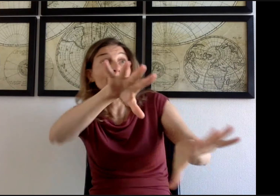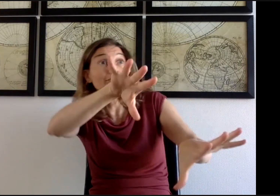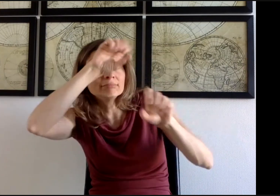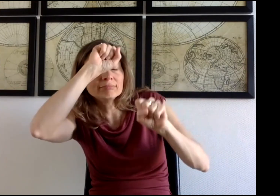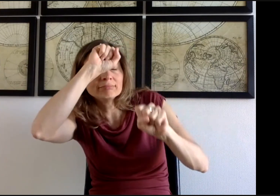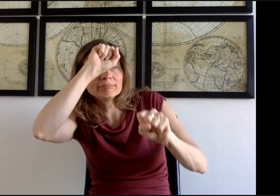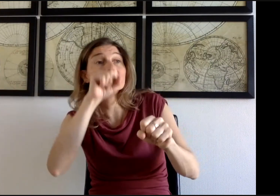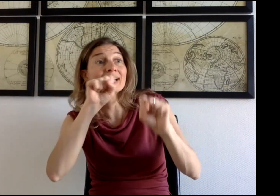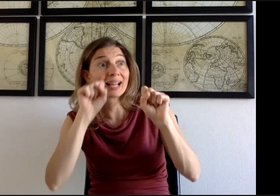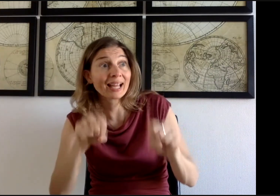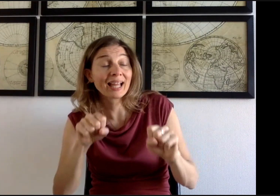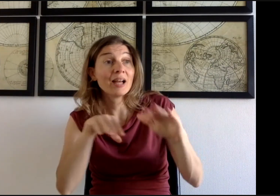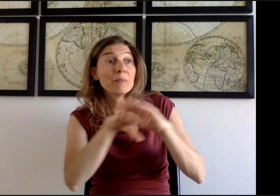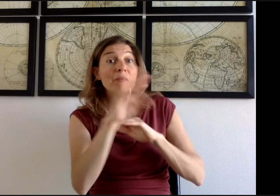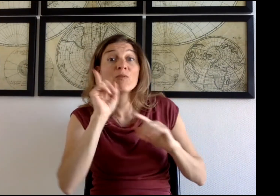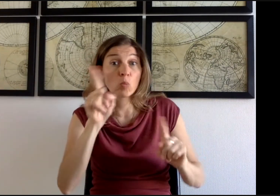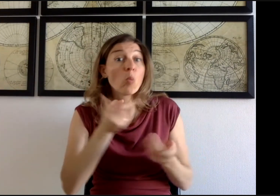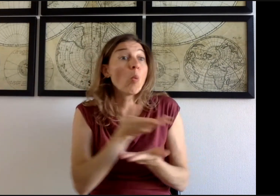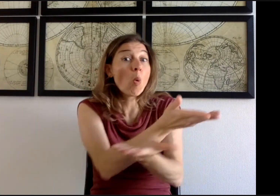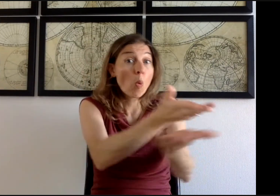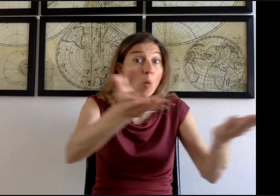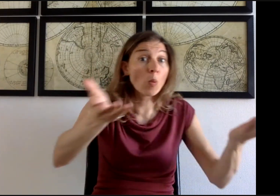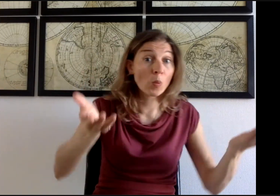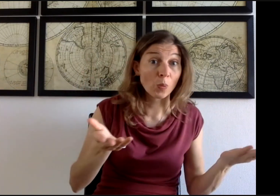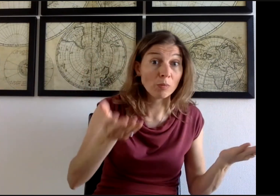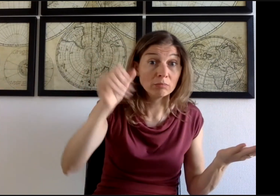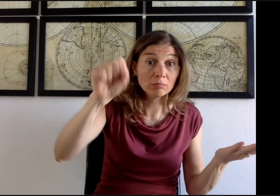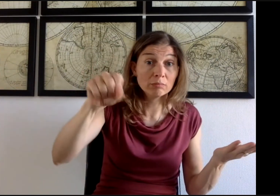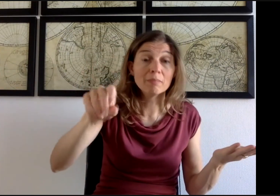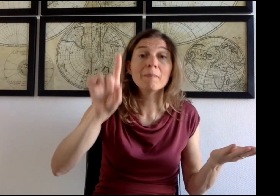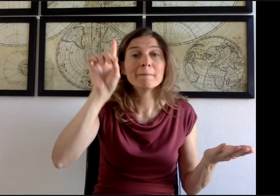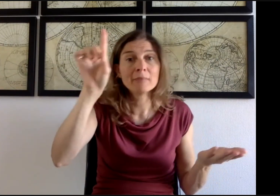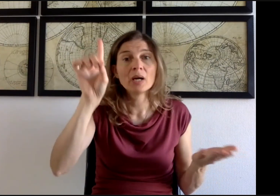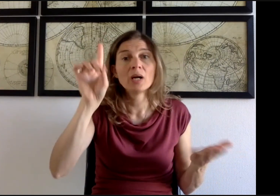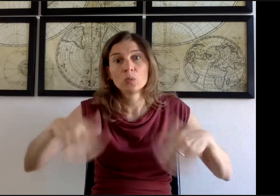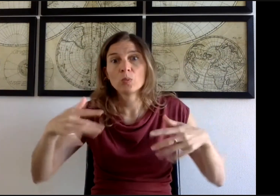but also very important for people within Disability.